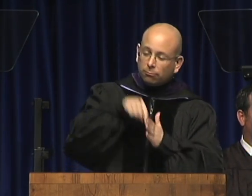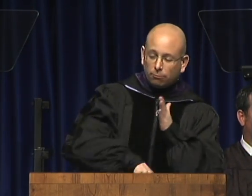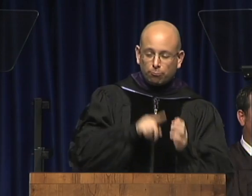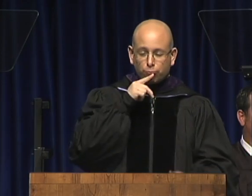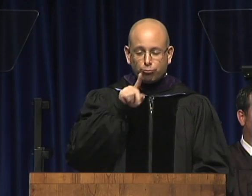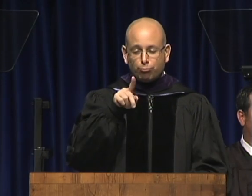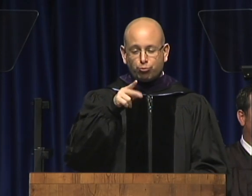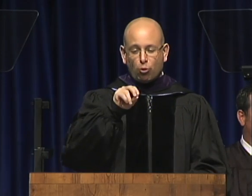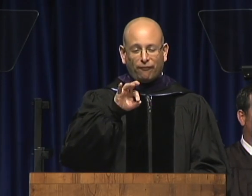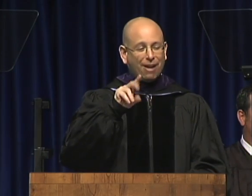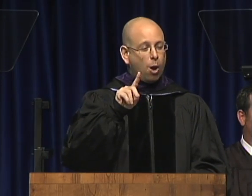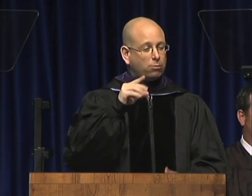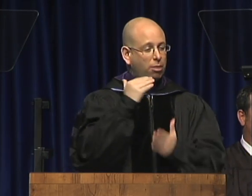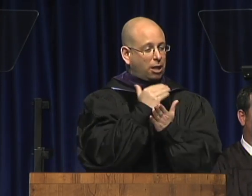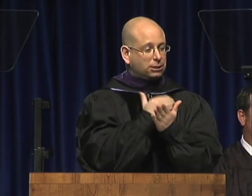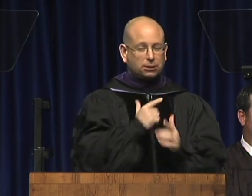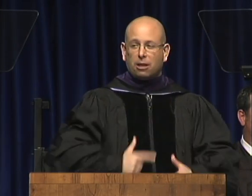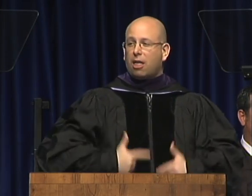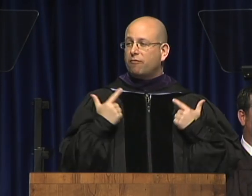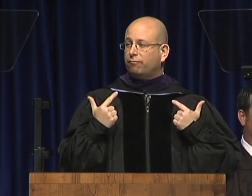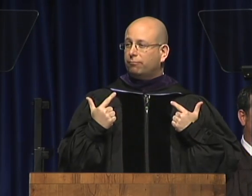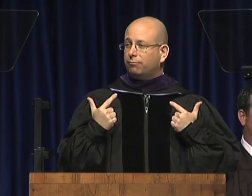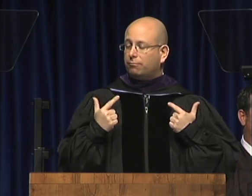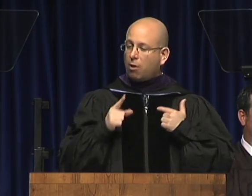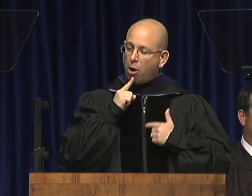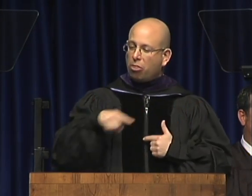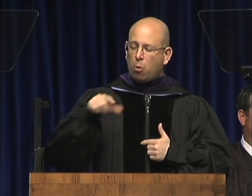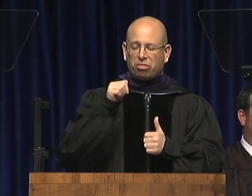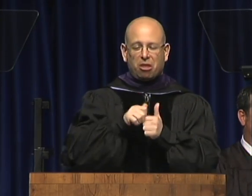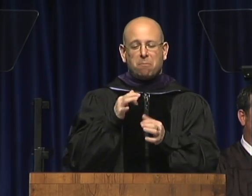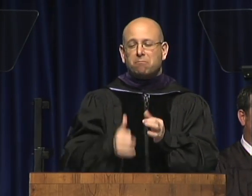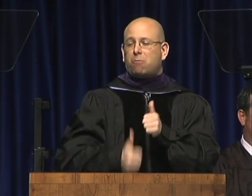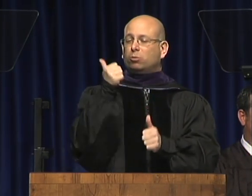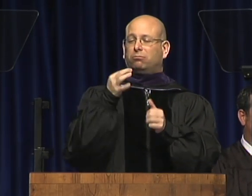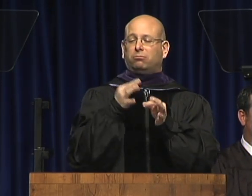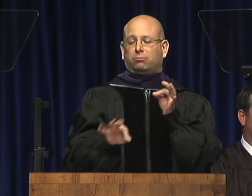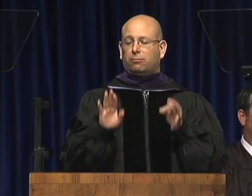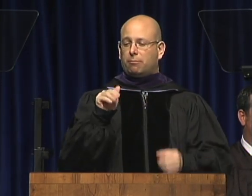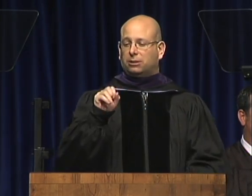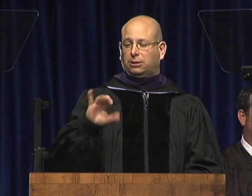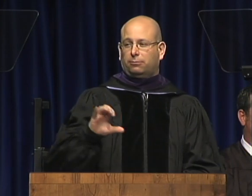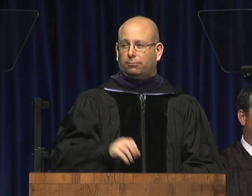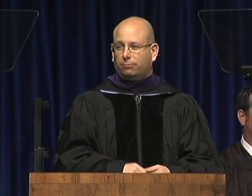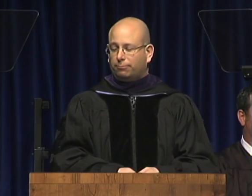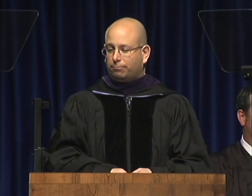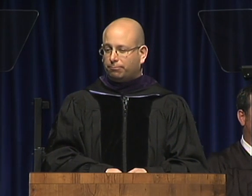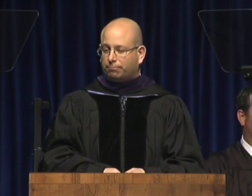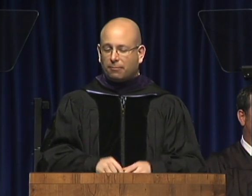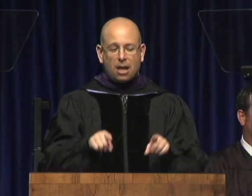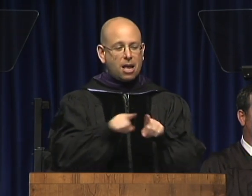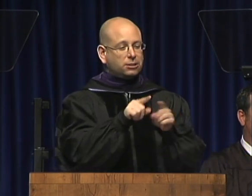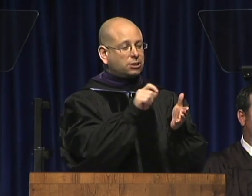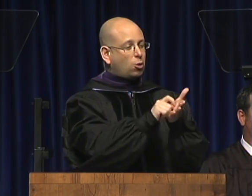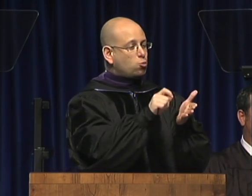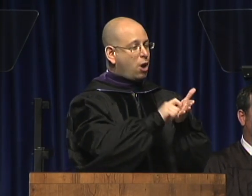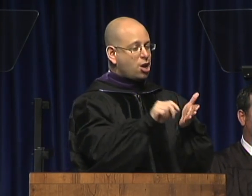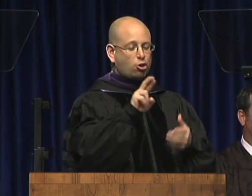As you may remember, the most profound lessons in life are those that are the most basic.